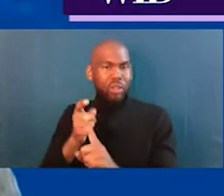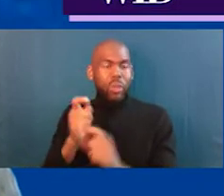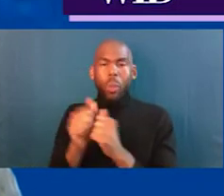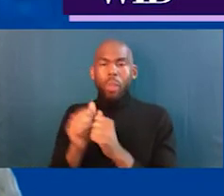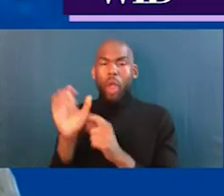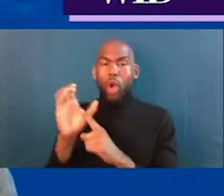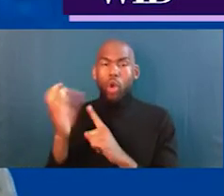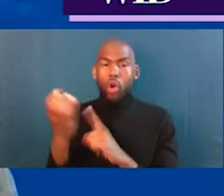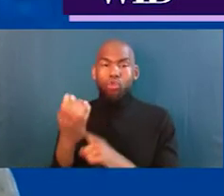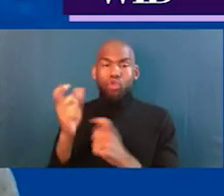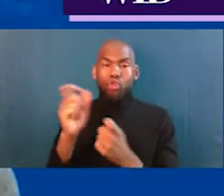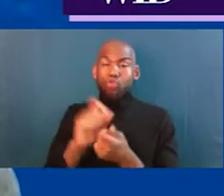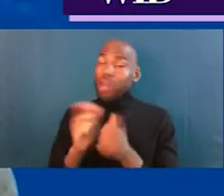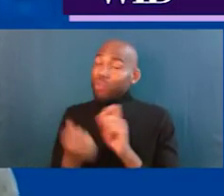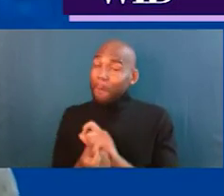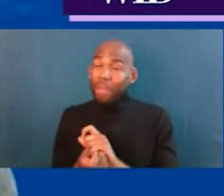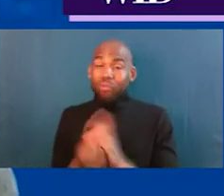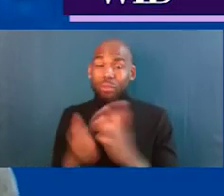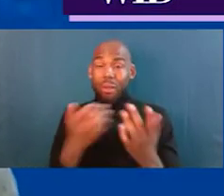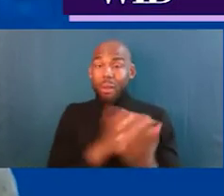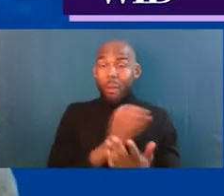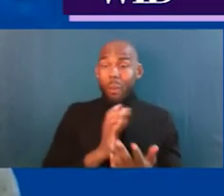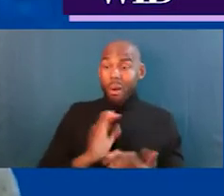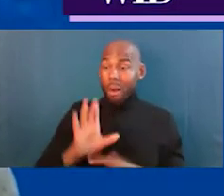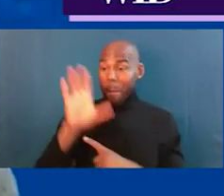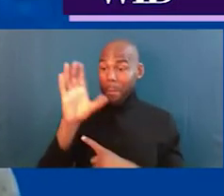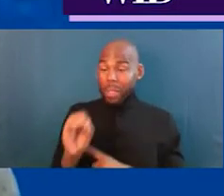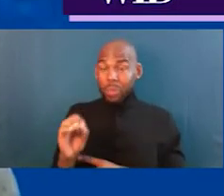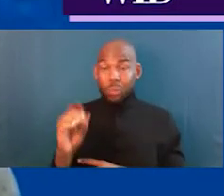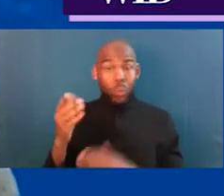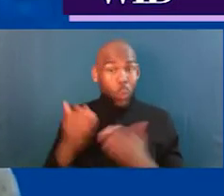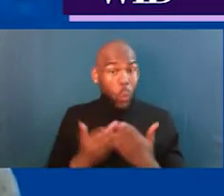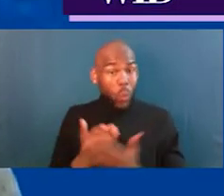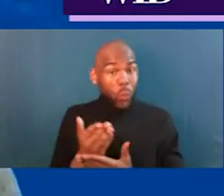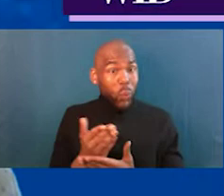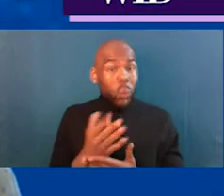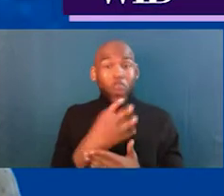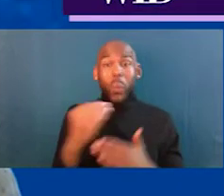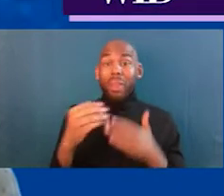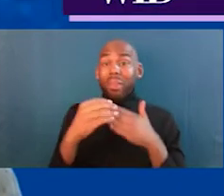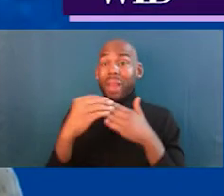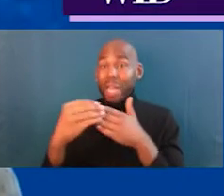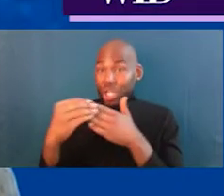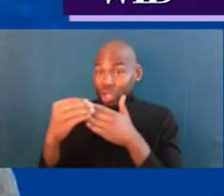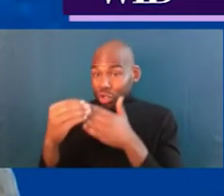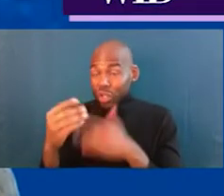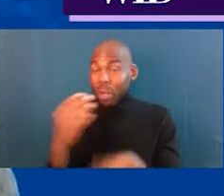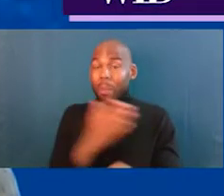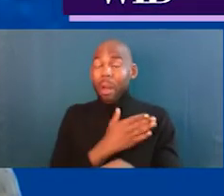transformation that our company was going through, along with leadership, our Trac values